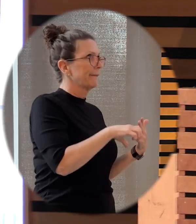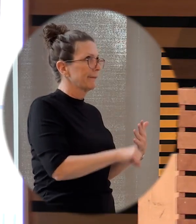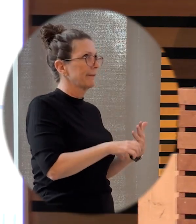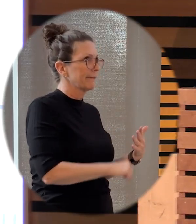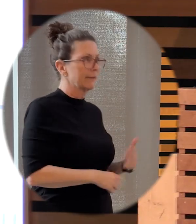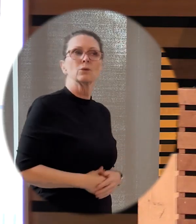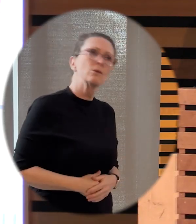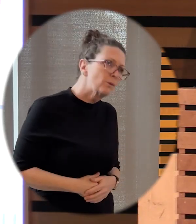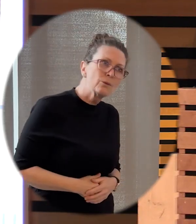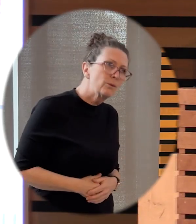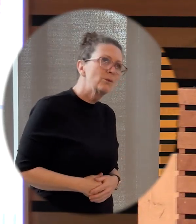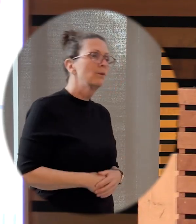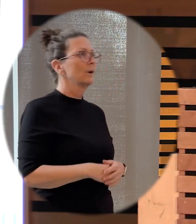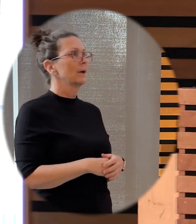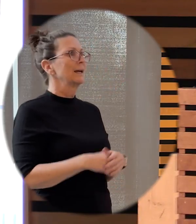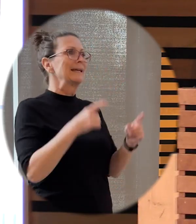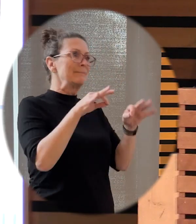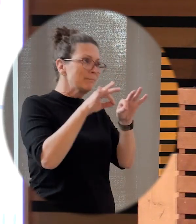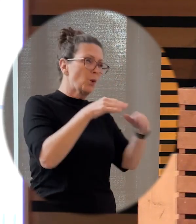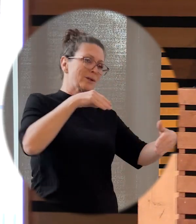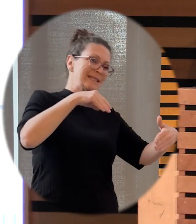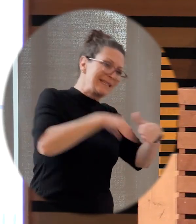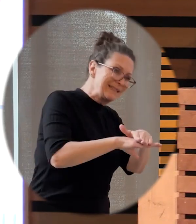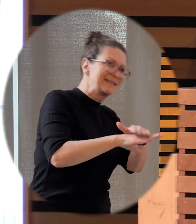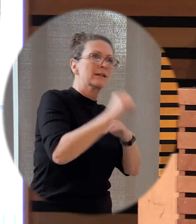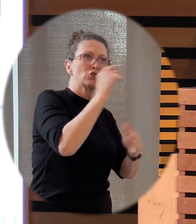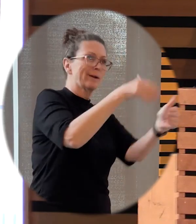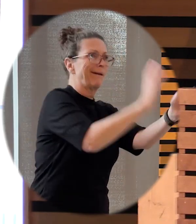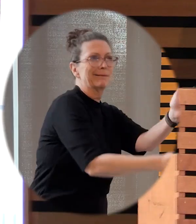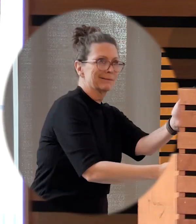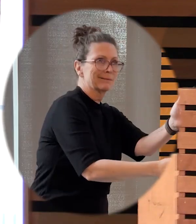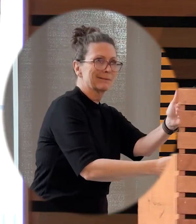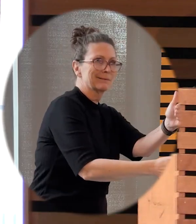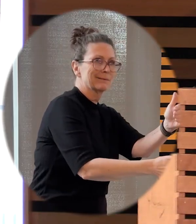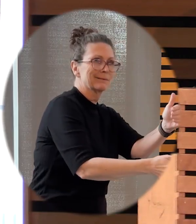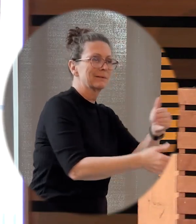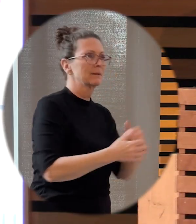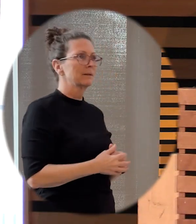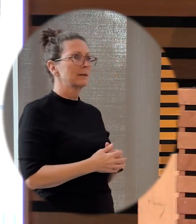point to disability inclusion, not the end goal. Accessibility is about unlocking the